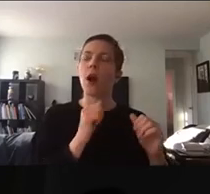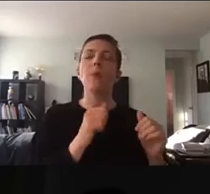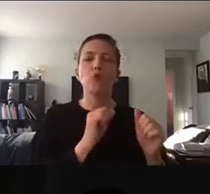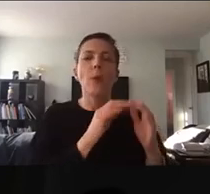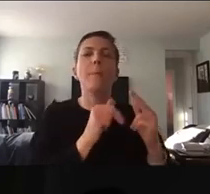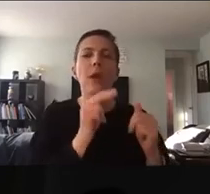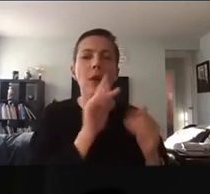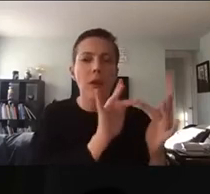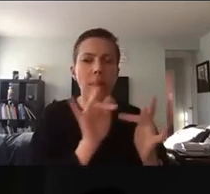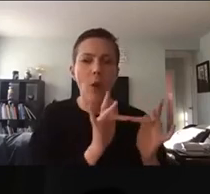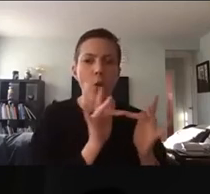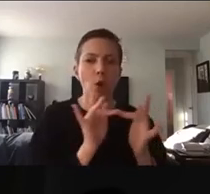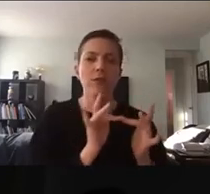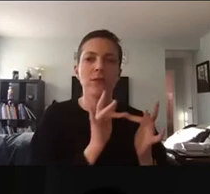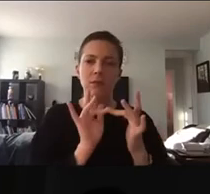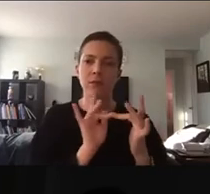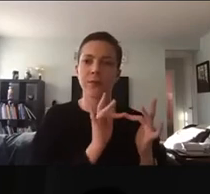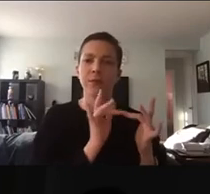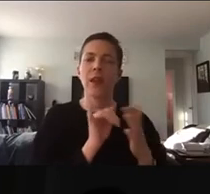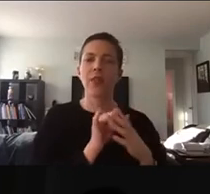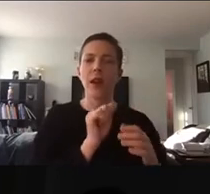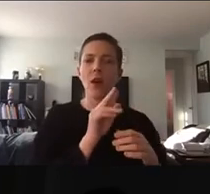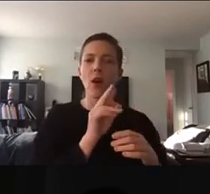We, so in terms of building networks,